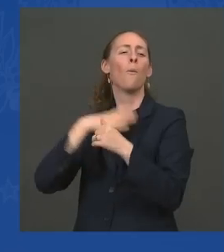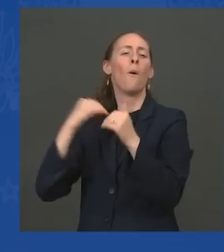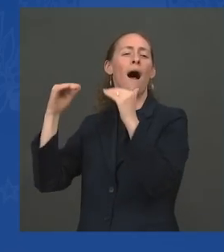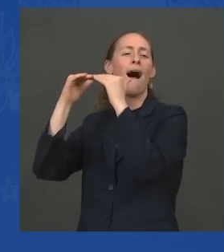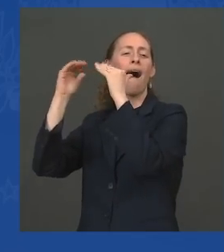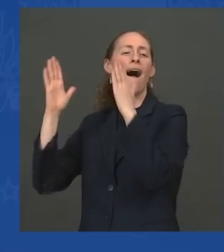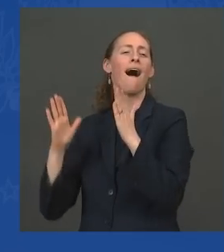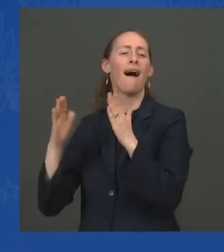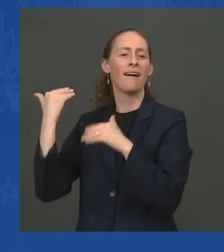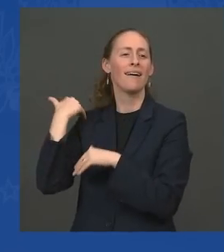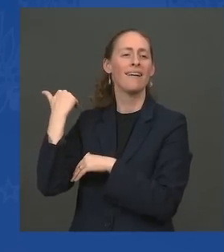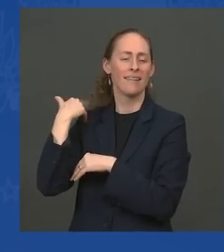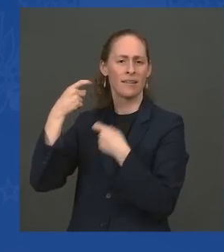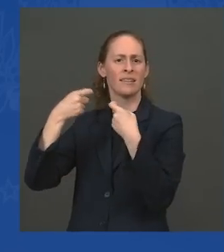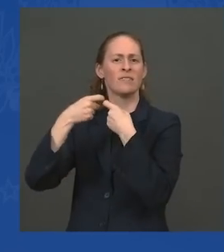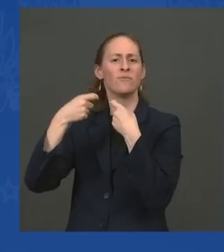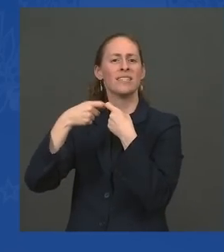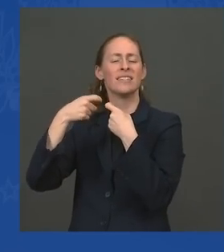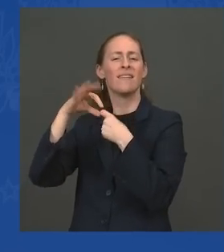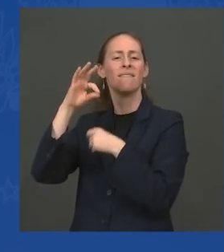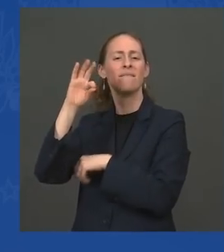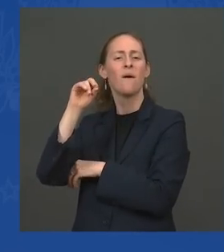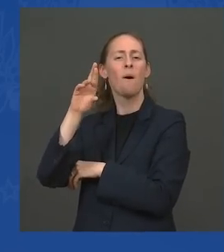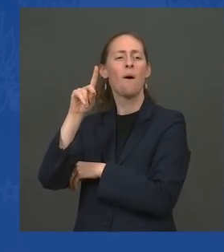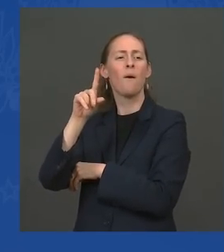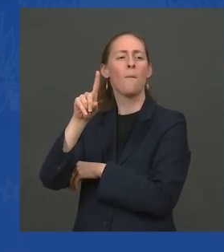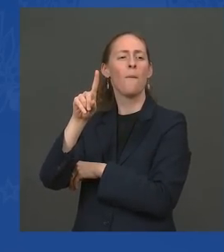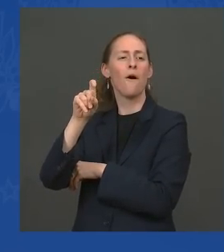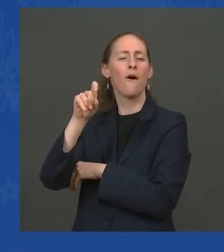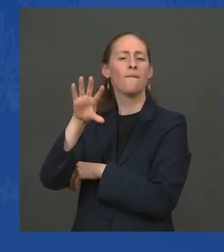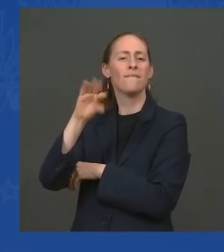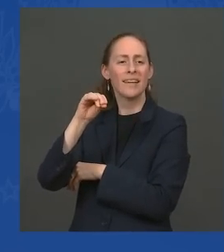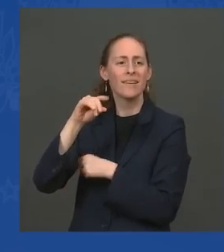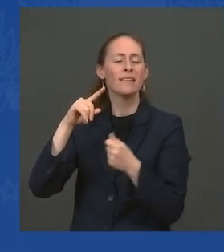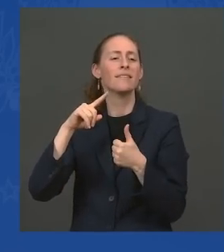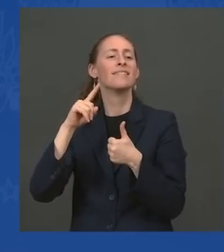and the electric Jeep Wagoneer [Wrangler]. Masterpieces of modern manufacturing.